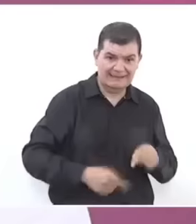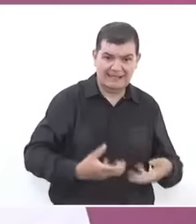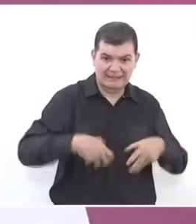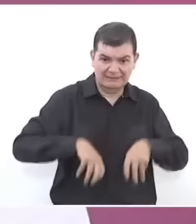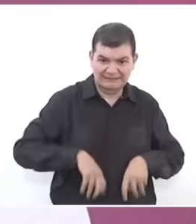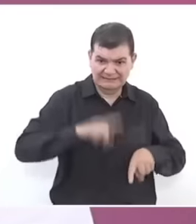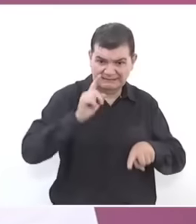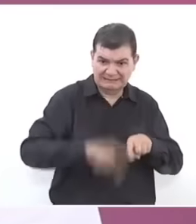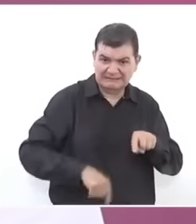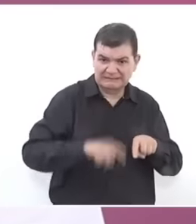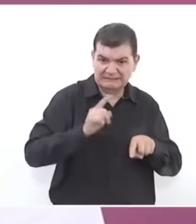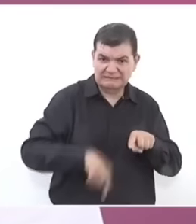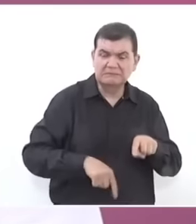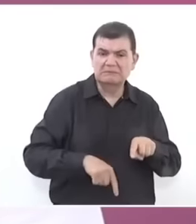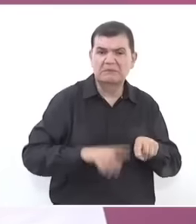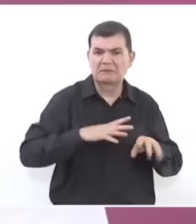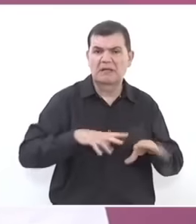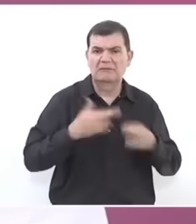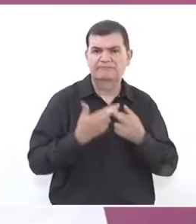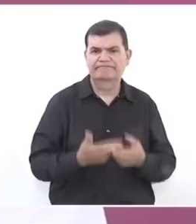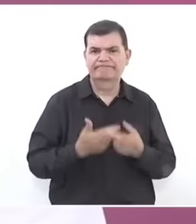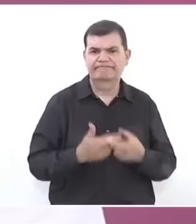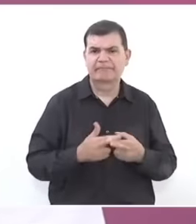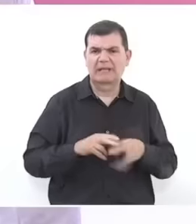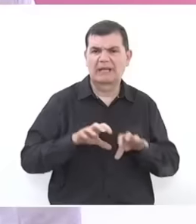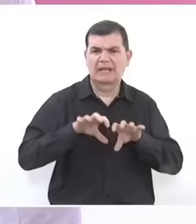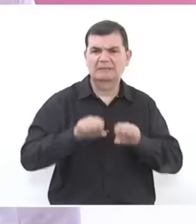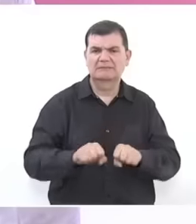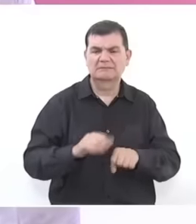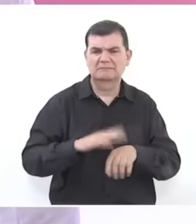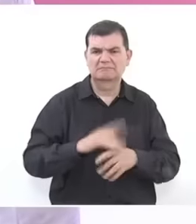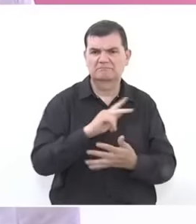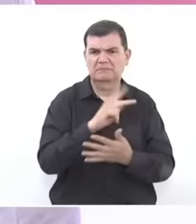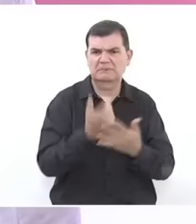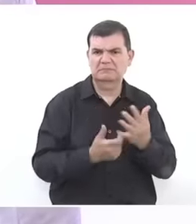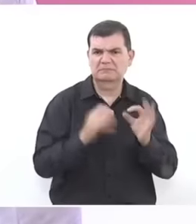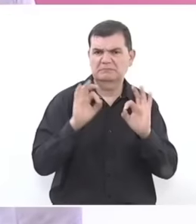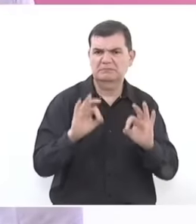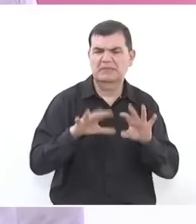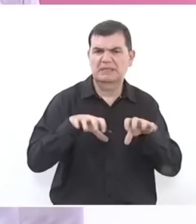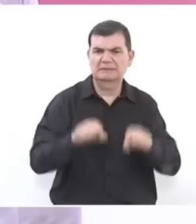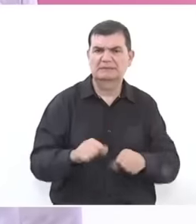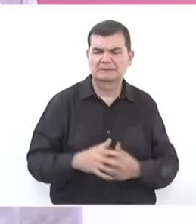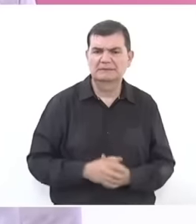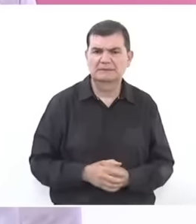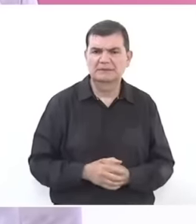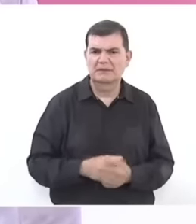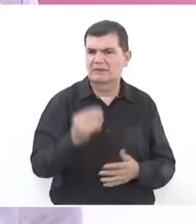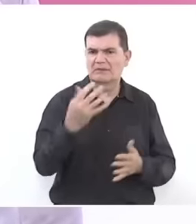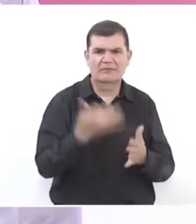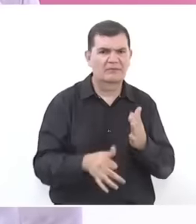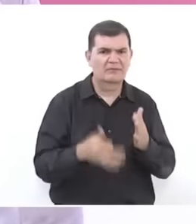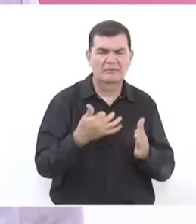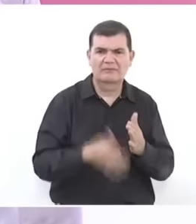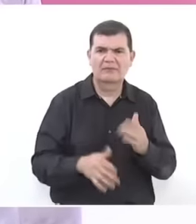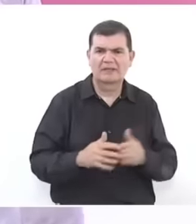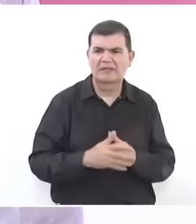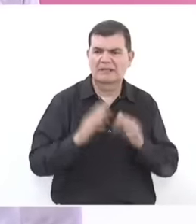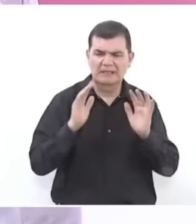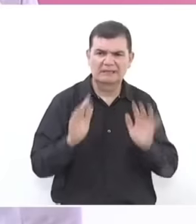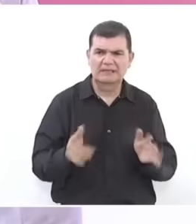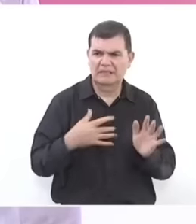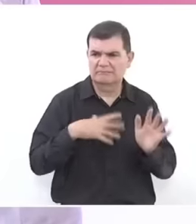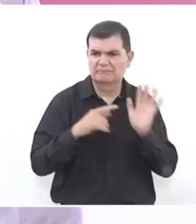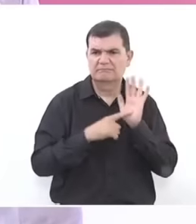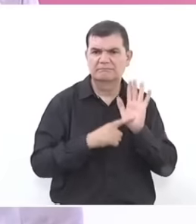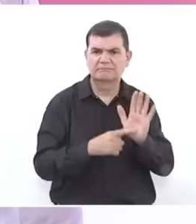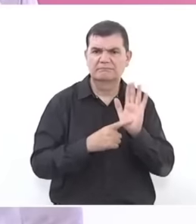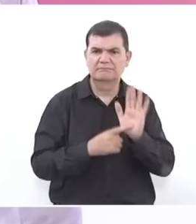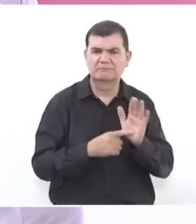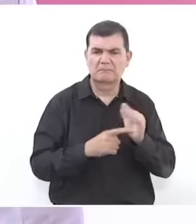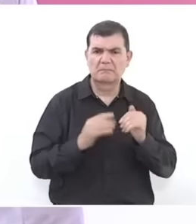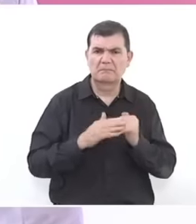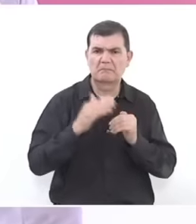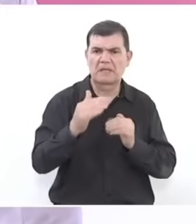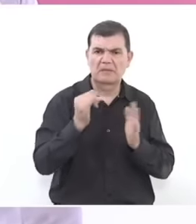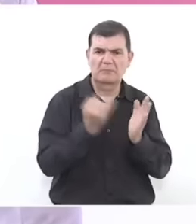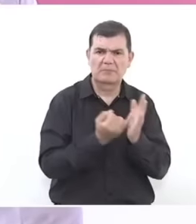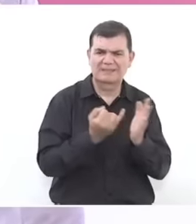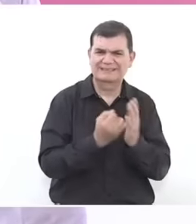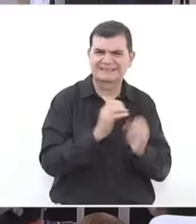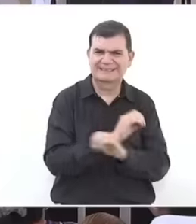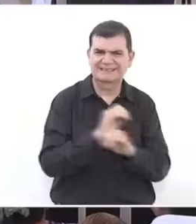and the budget is reached, there is no need, it has already been proven to increase taxes, there is no